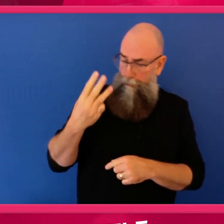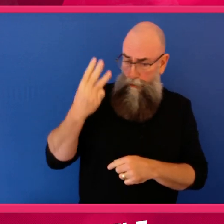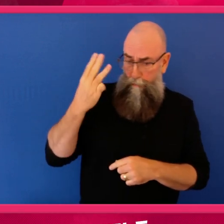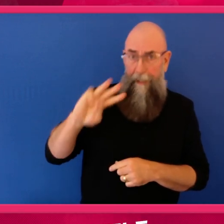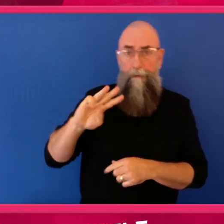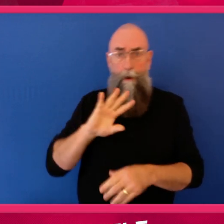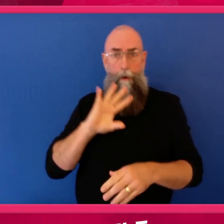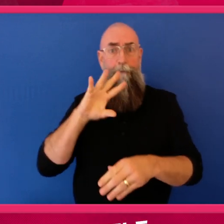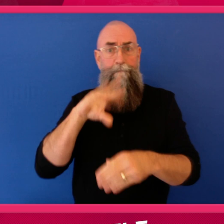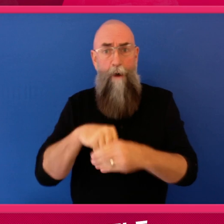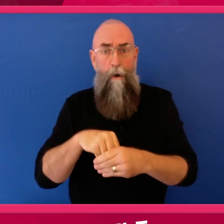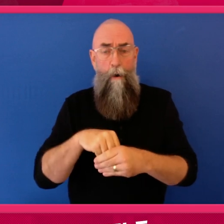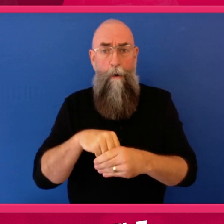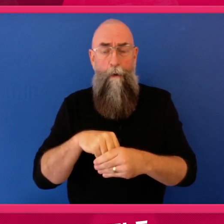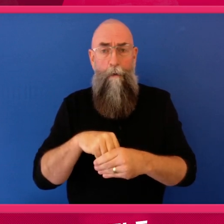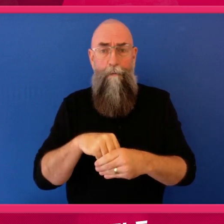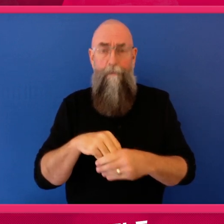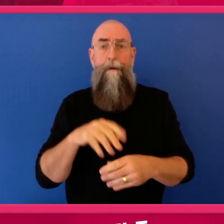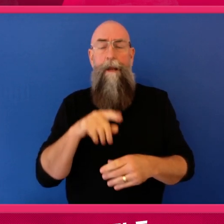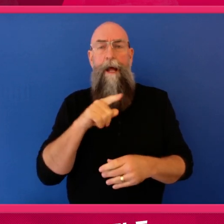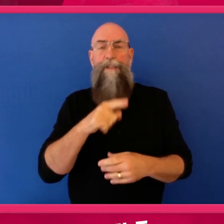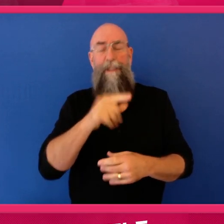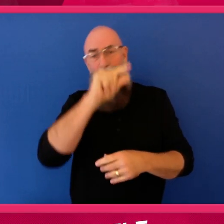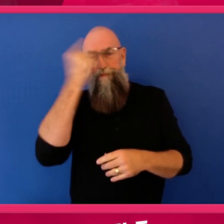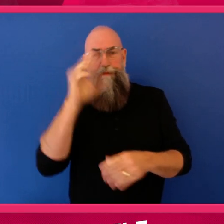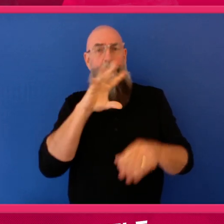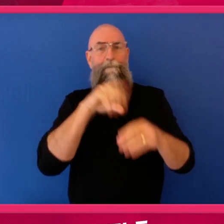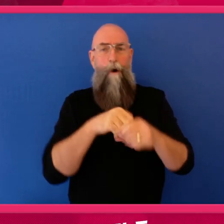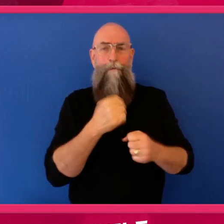the Paralympic track team. And that didn't work. So she found a different track. And